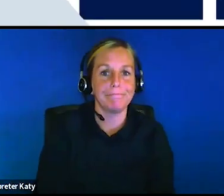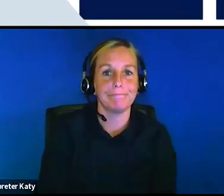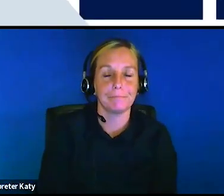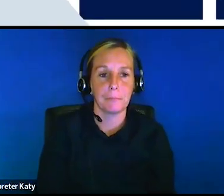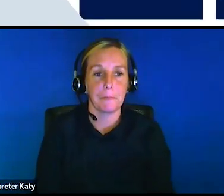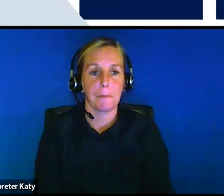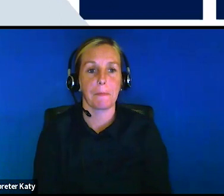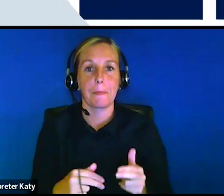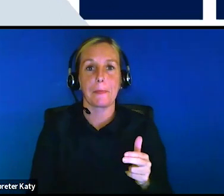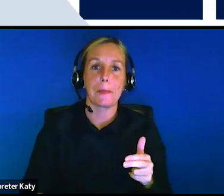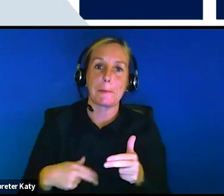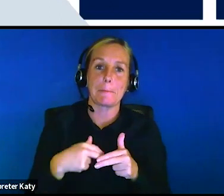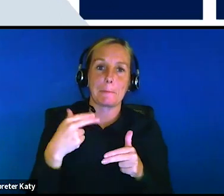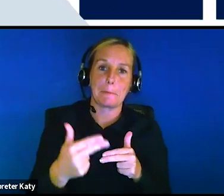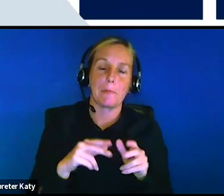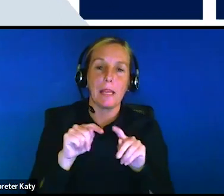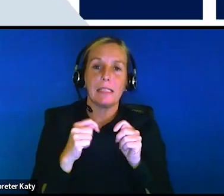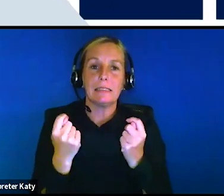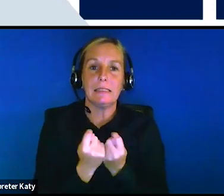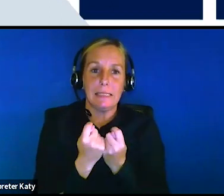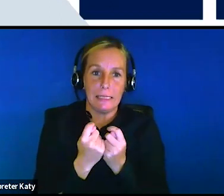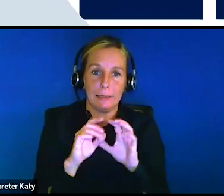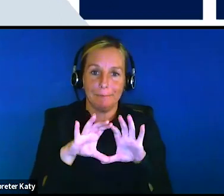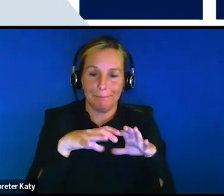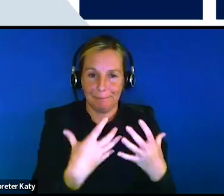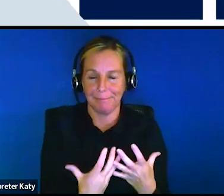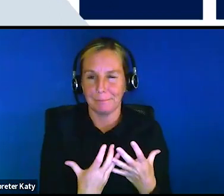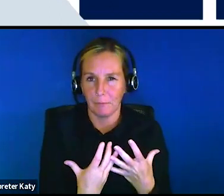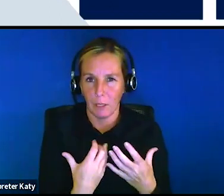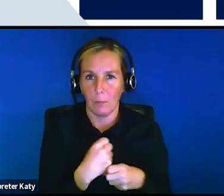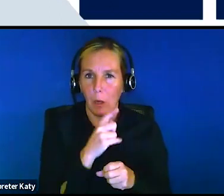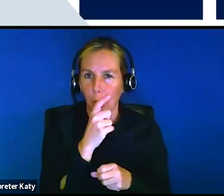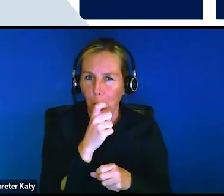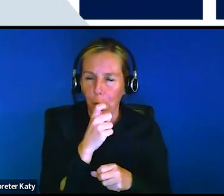So the team composition. So each team should be a representative